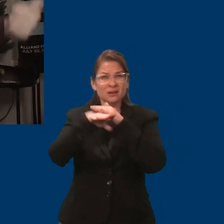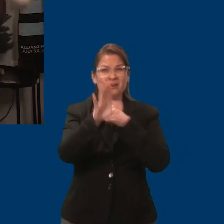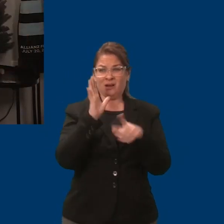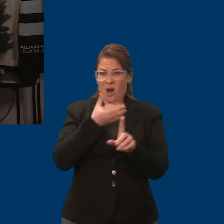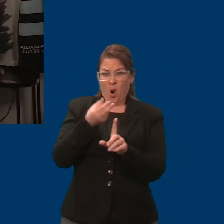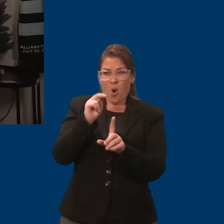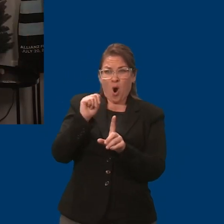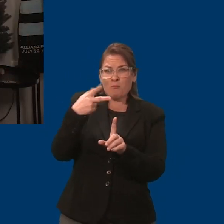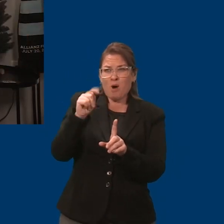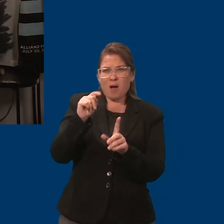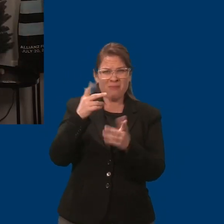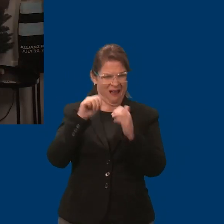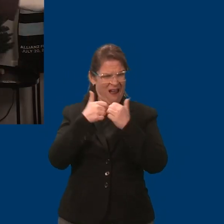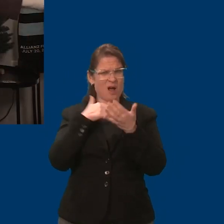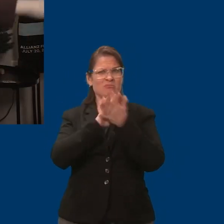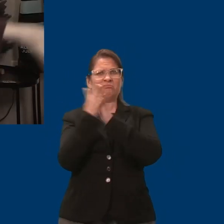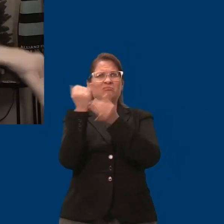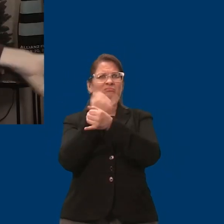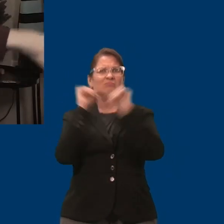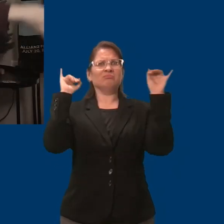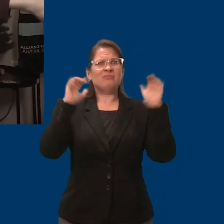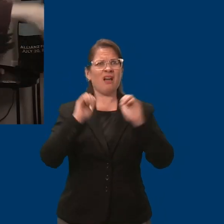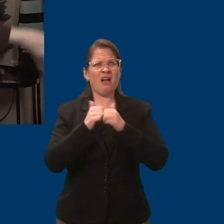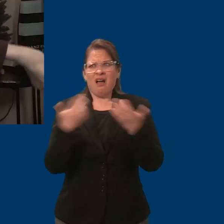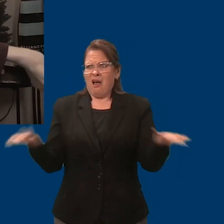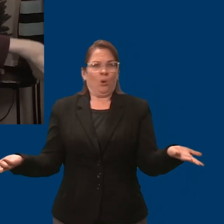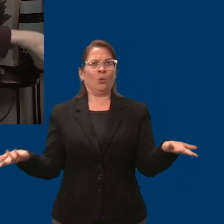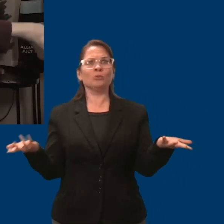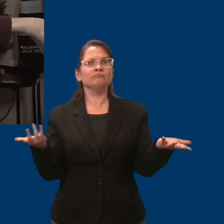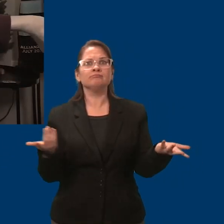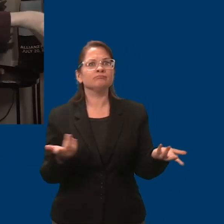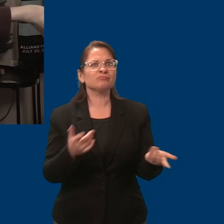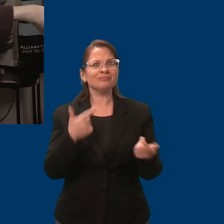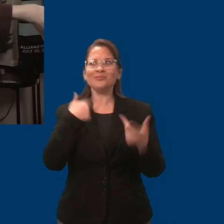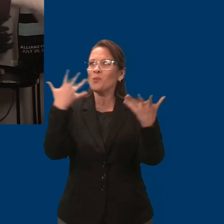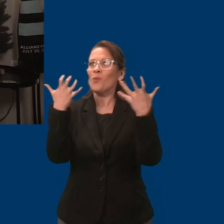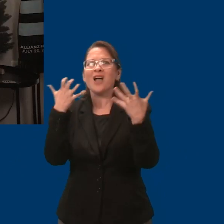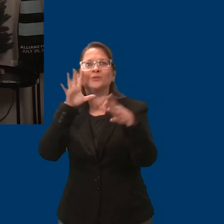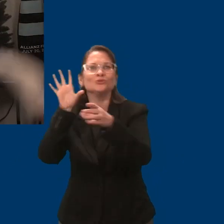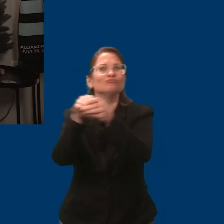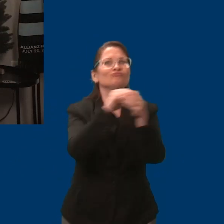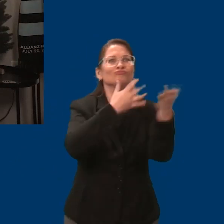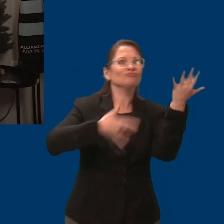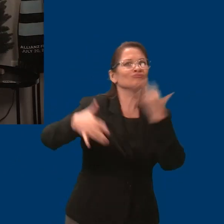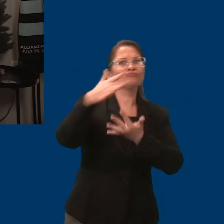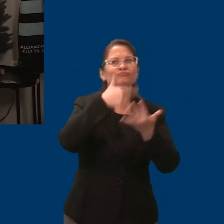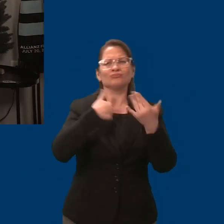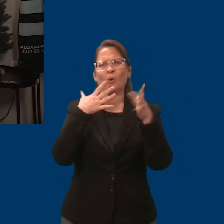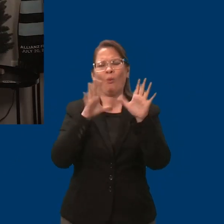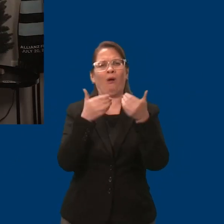for people with disabilities, that are integrated and included in our community? Where do we live?